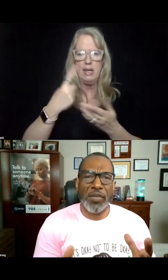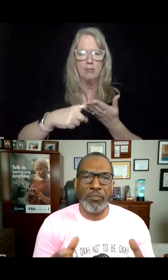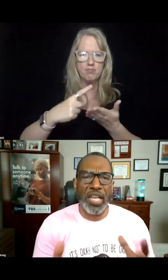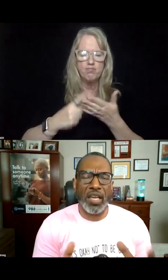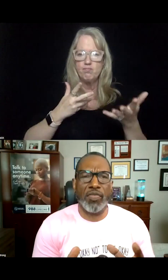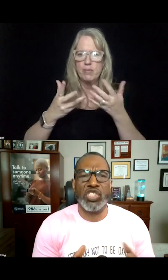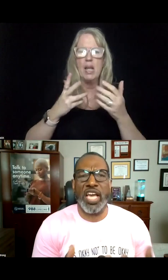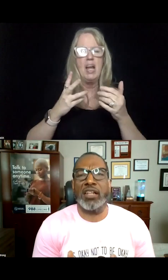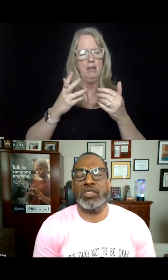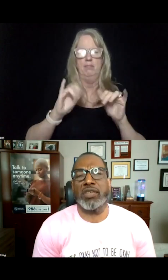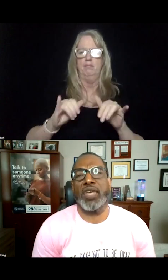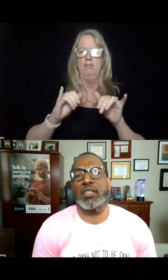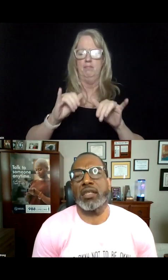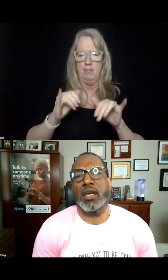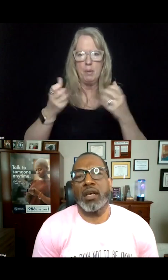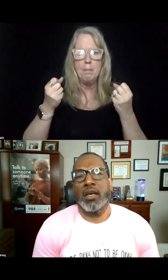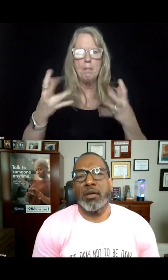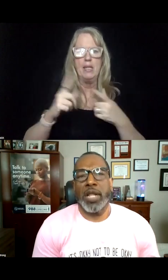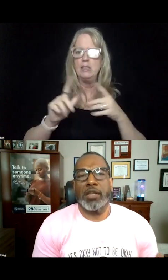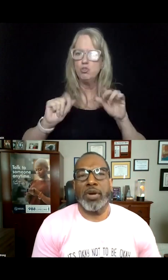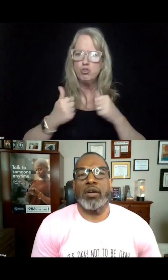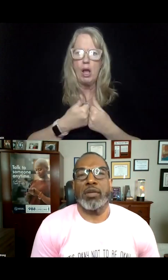THAT MANY OF THE CHALLENGES THAT FACE BLACK AND BROWN